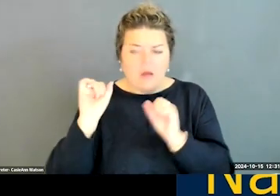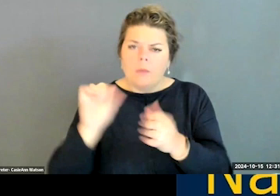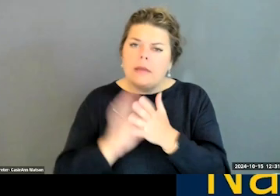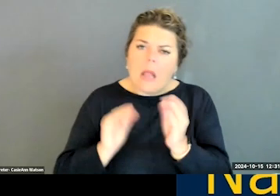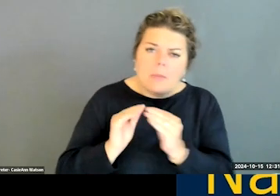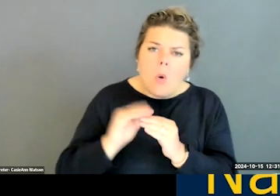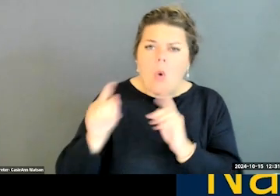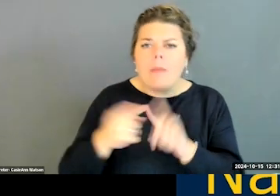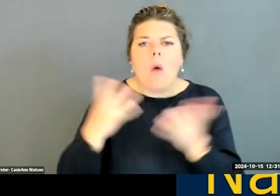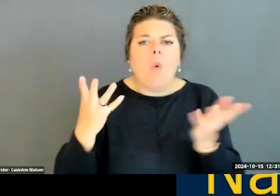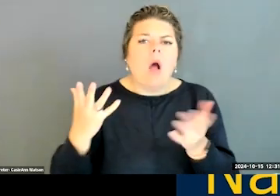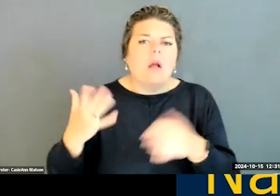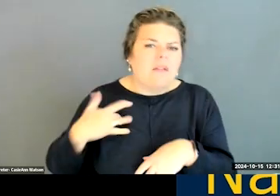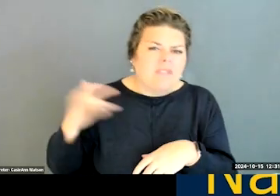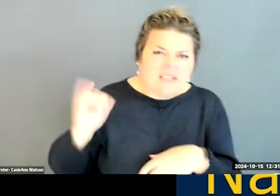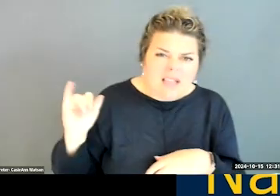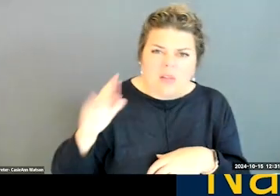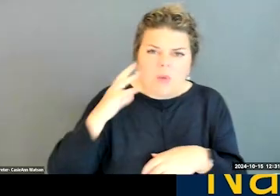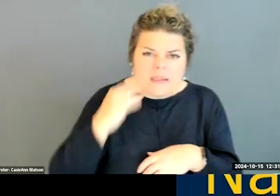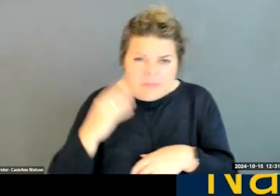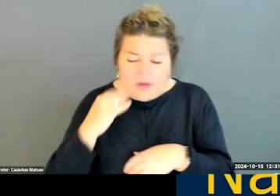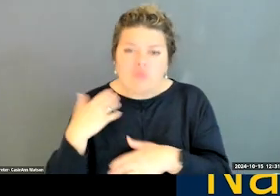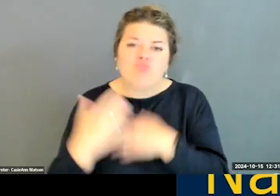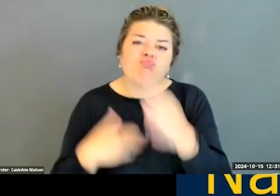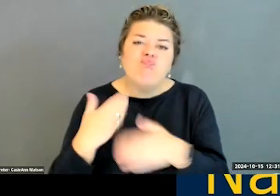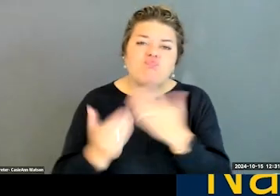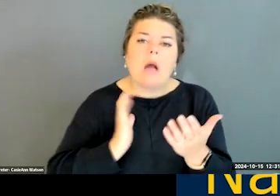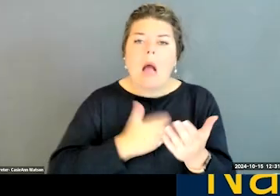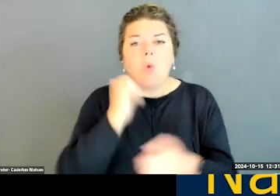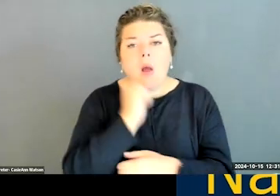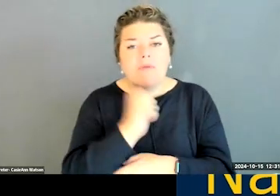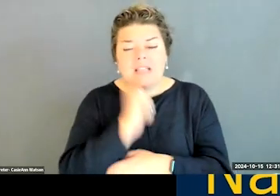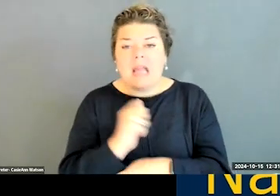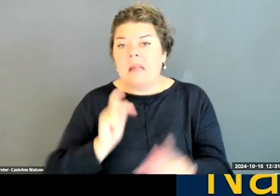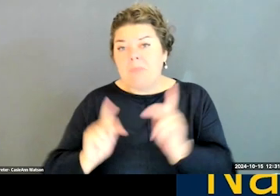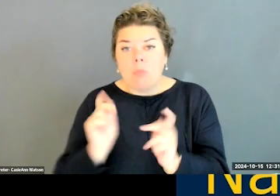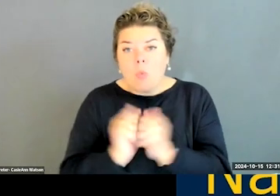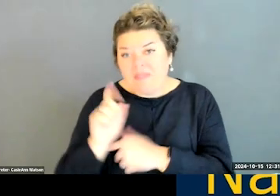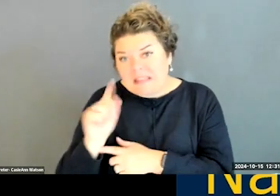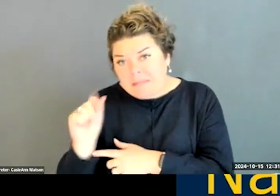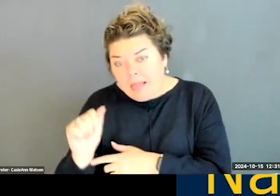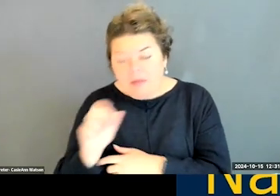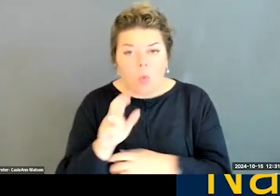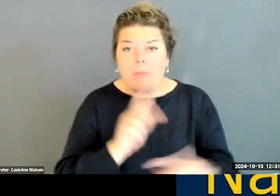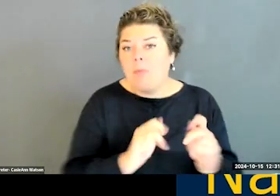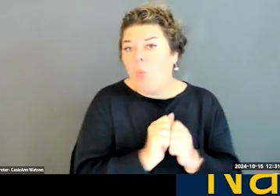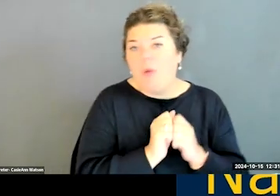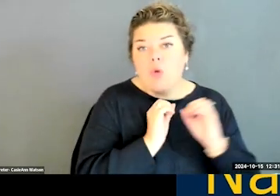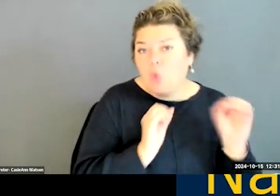about what it's like to go through the motions of our day, some of us with disabilities, some without, there's also still time to register